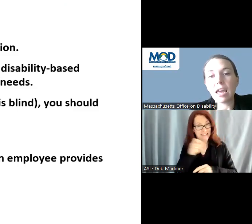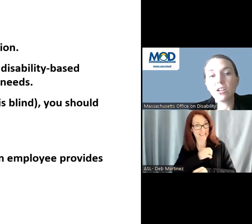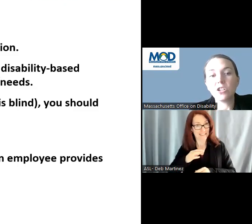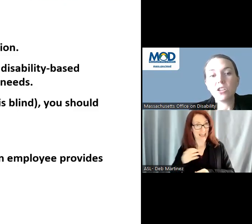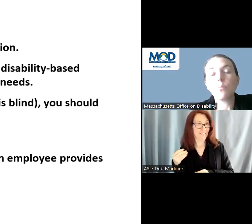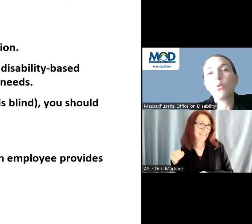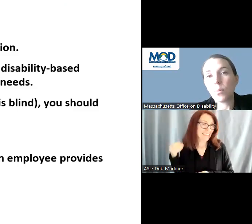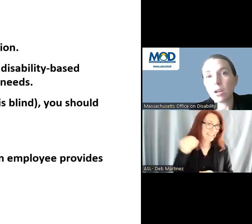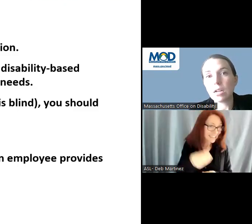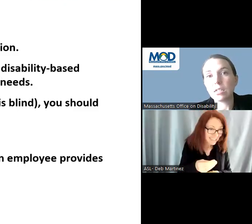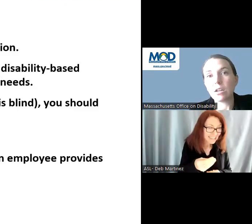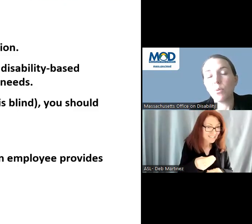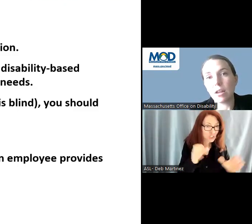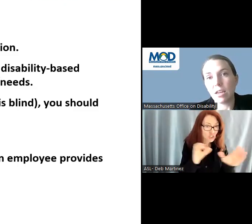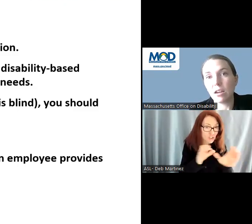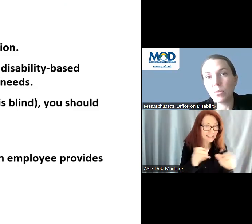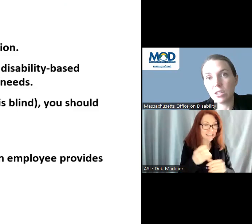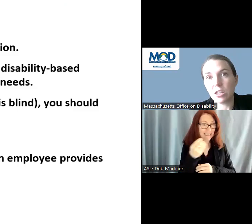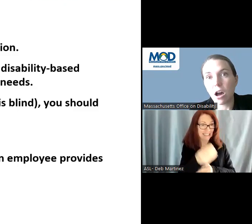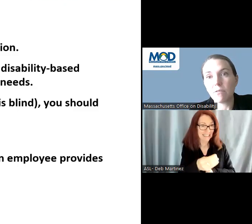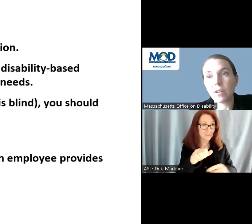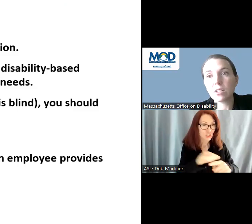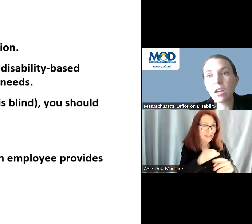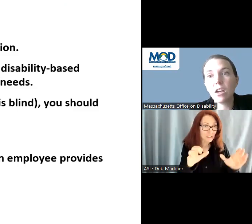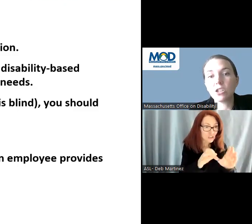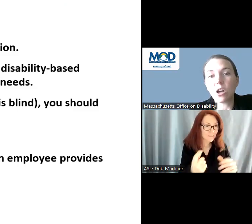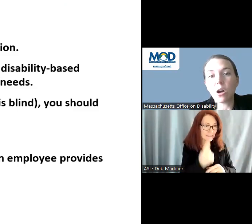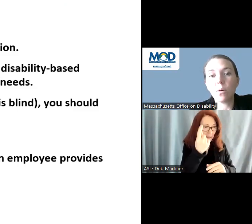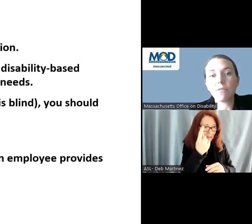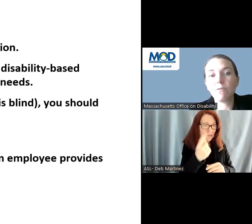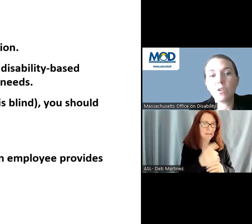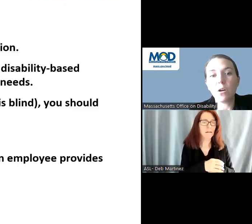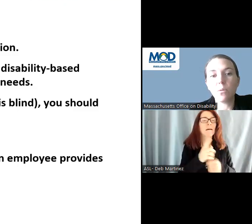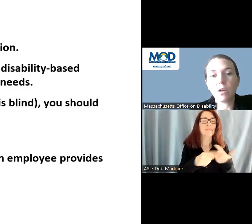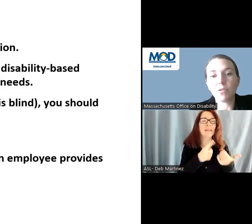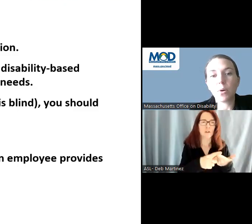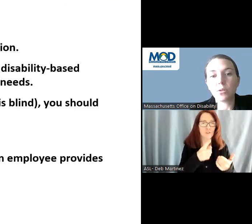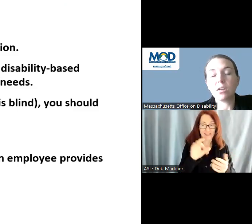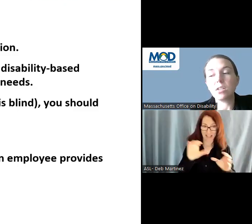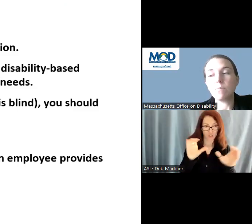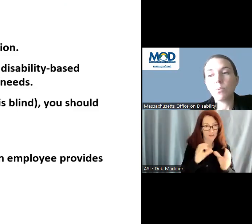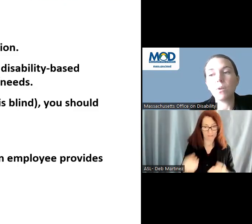appropriateness of bringing the animal into the office so if you know if the person you know